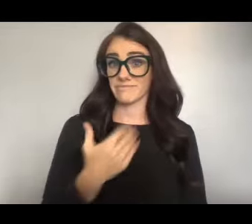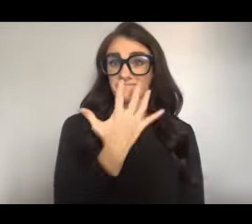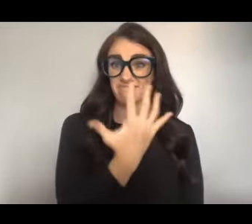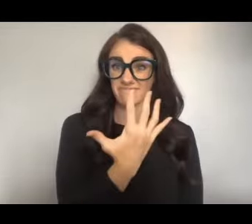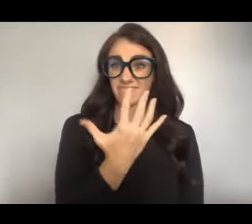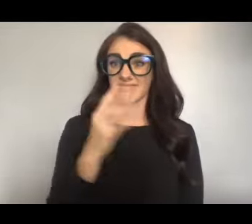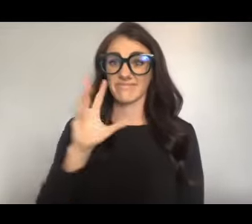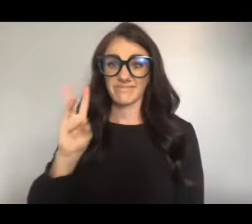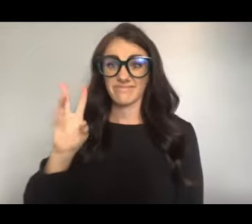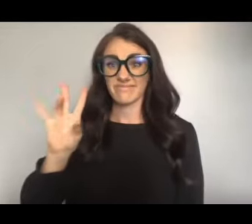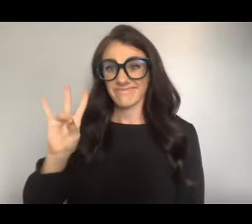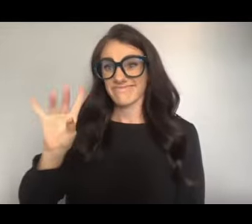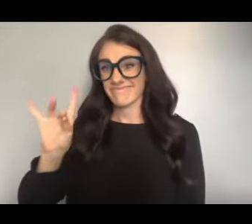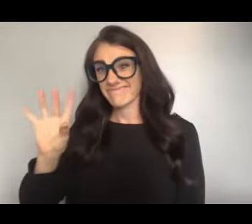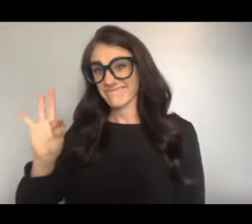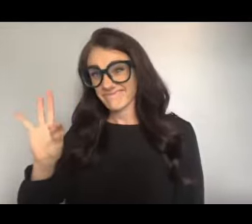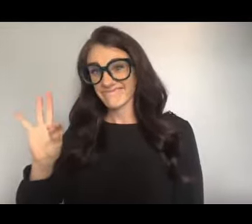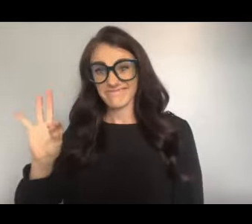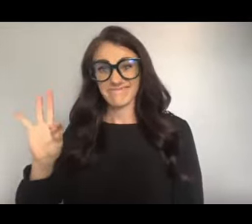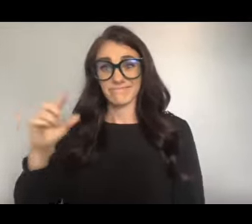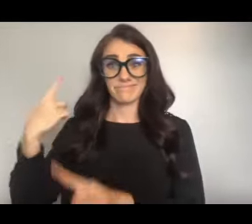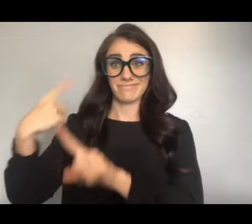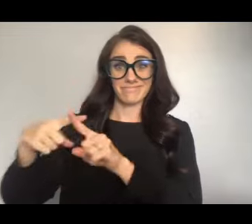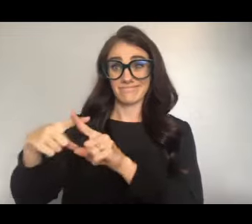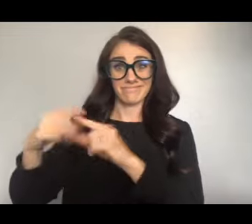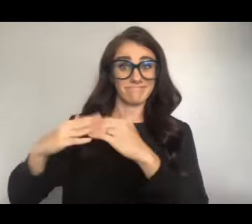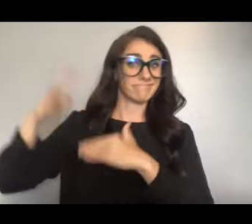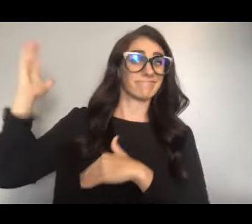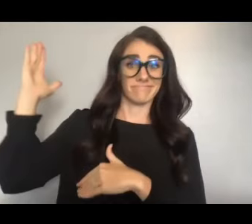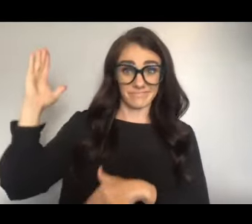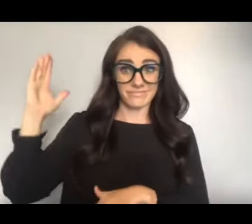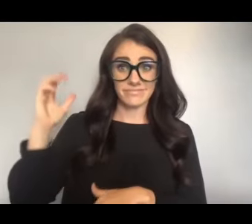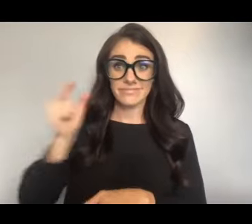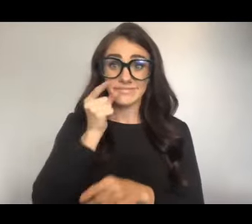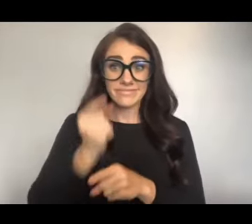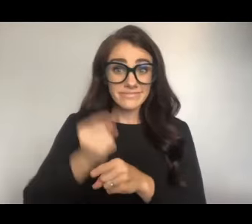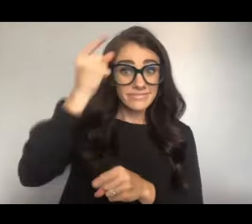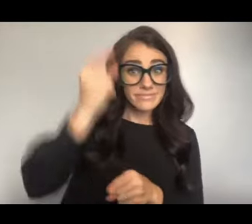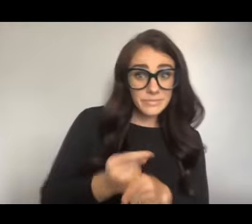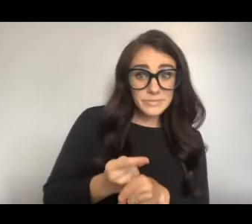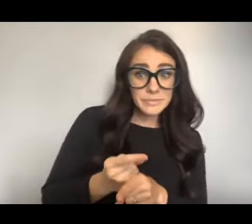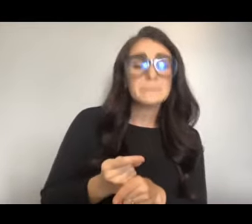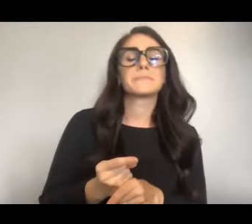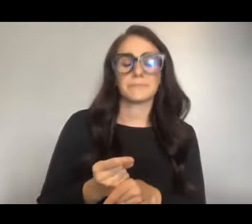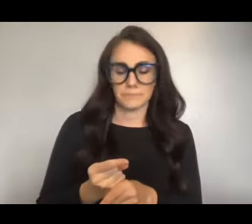So, now let's say you have five, six, plus siblings.